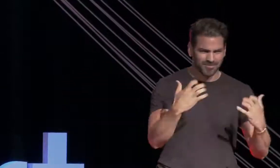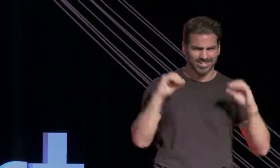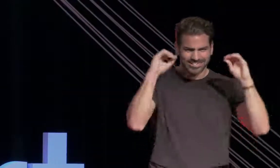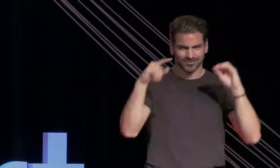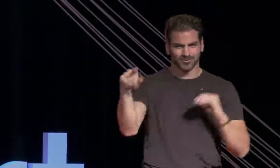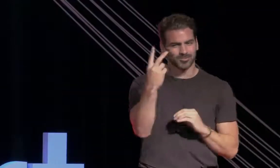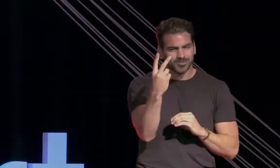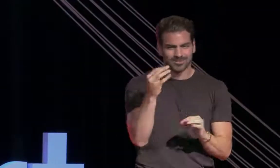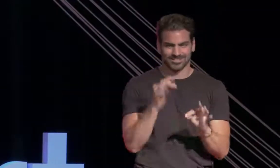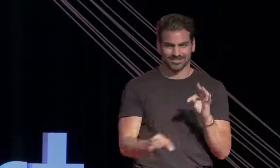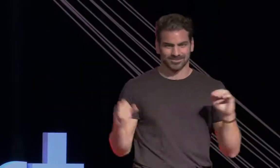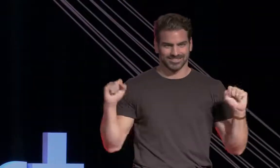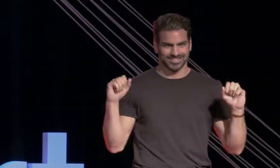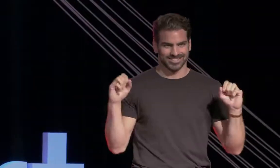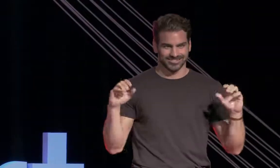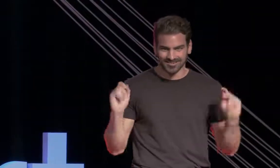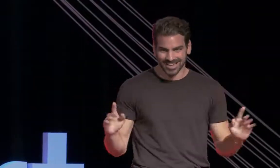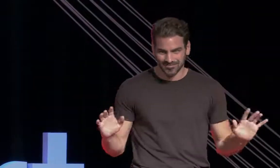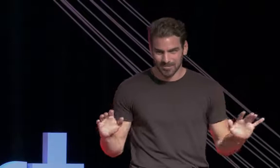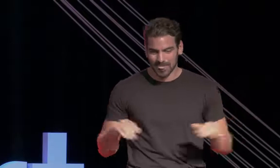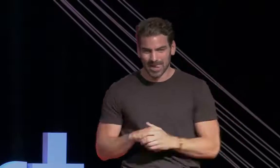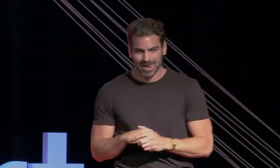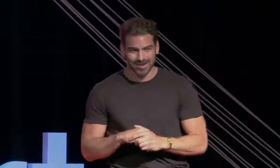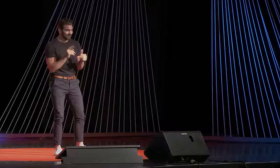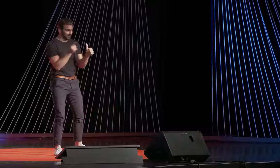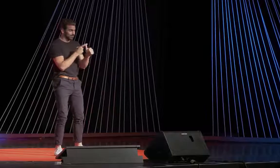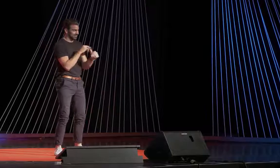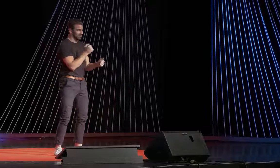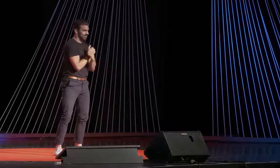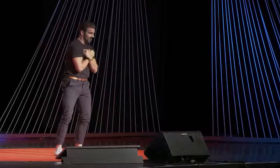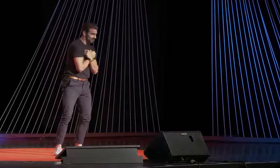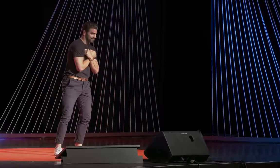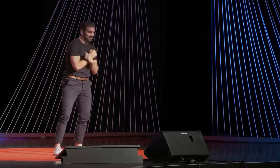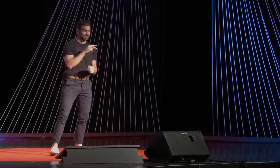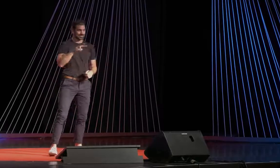so before i go i want to teach you two very simple but important signs the first is love